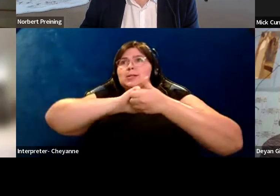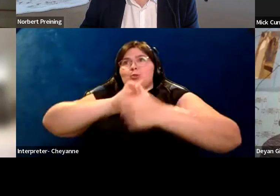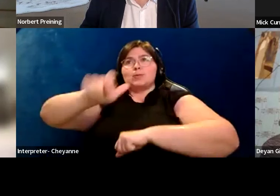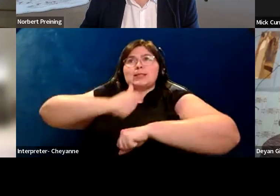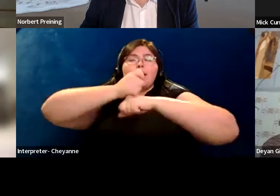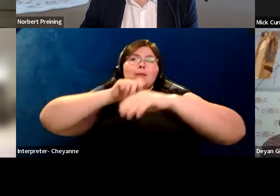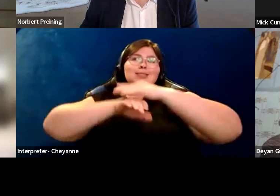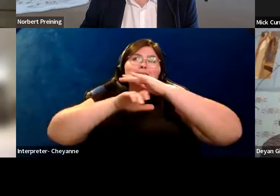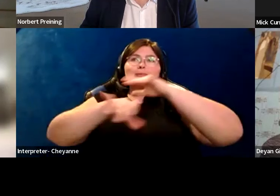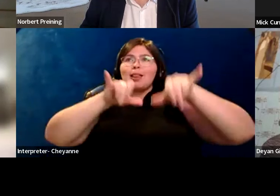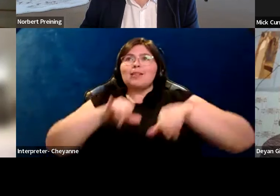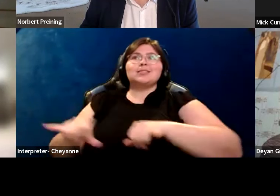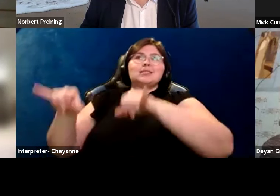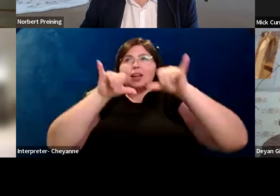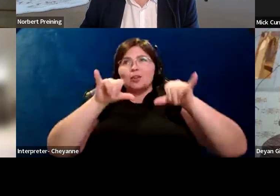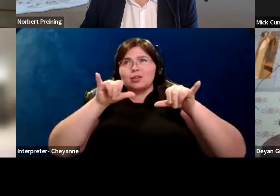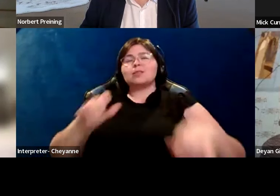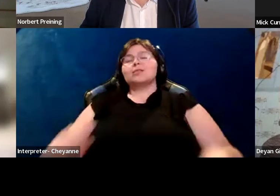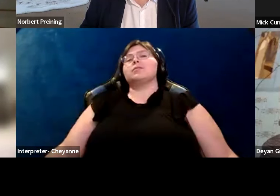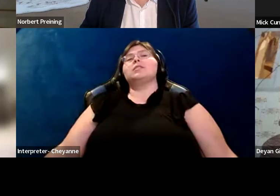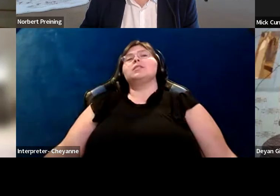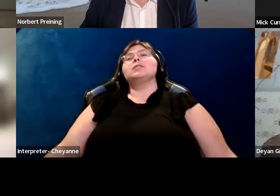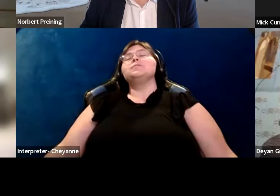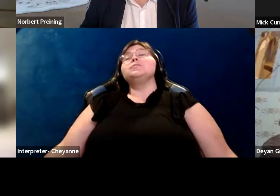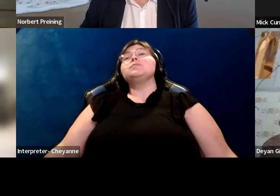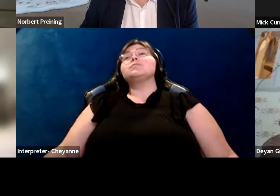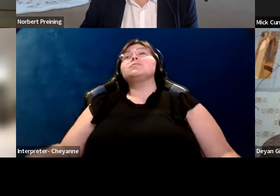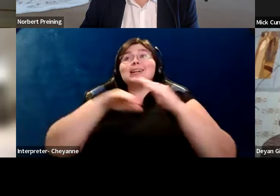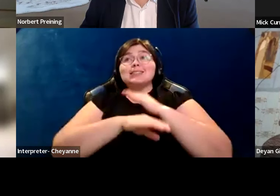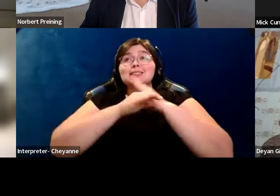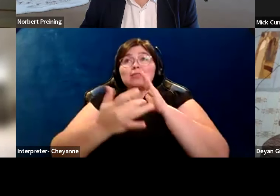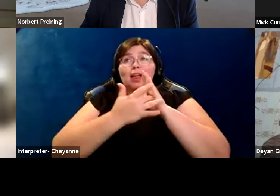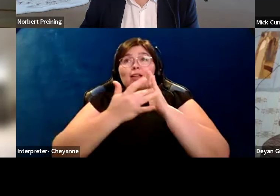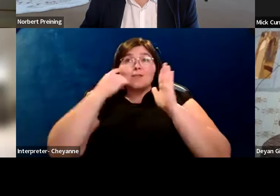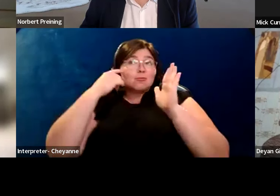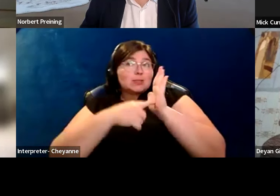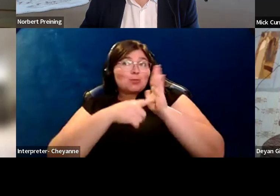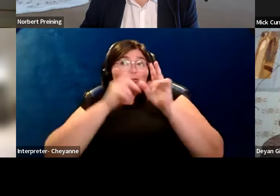And so then assistive technologies such as screen readers then consume